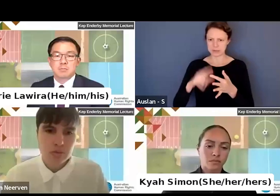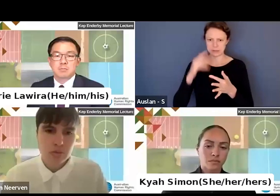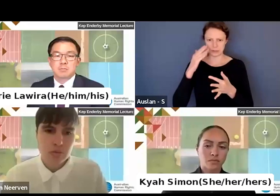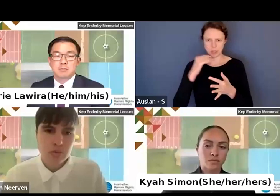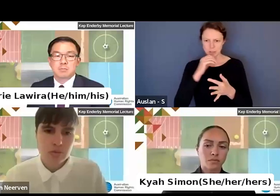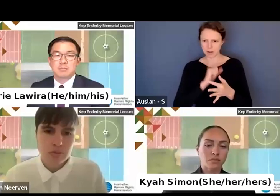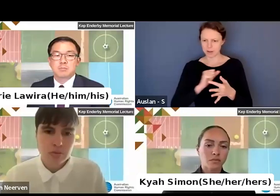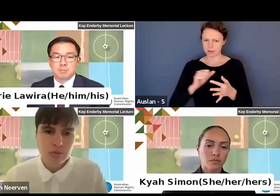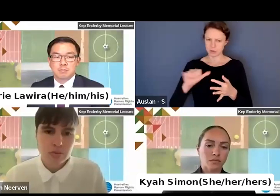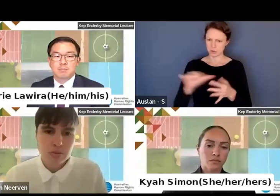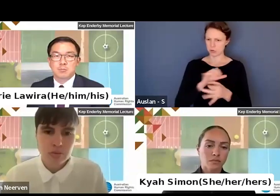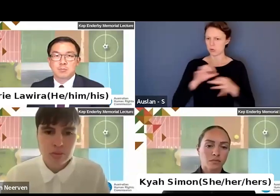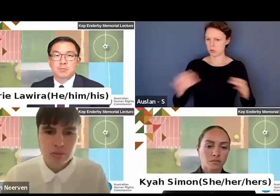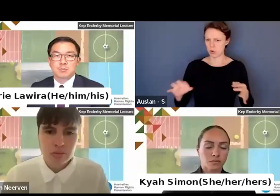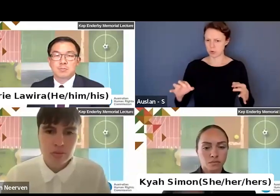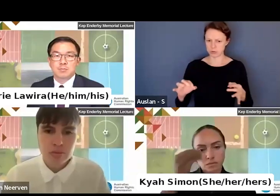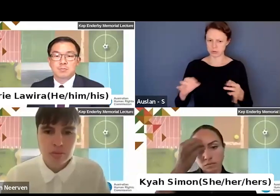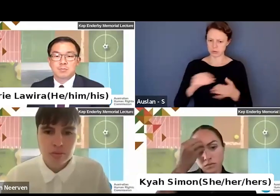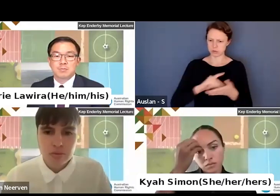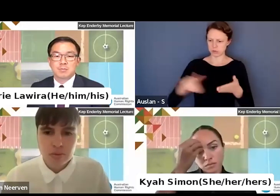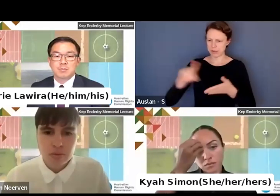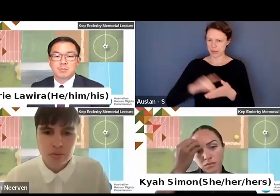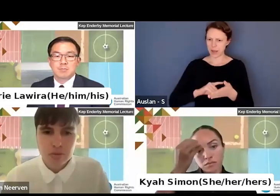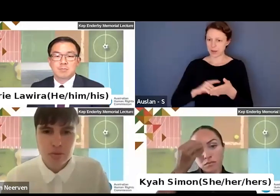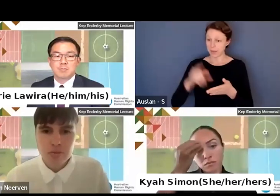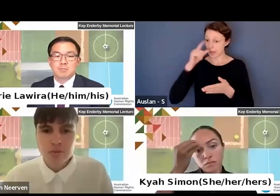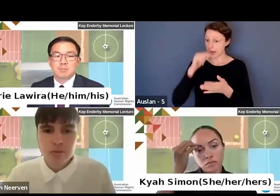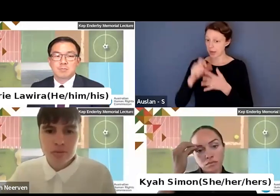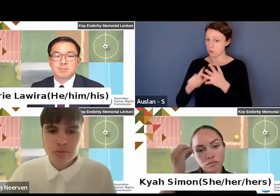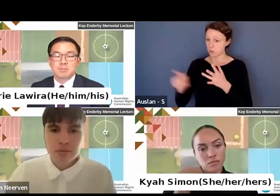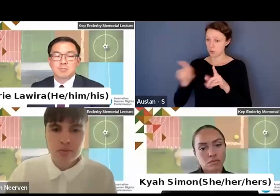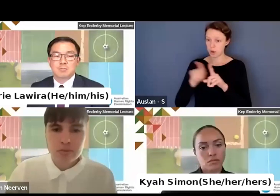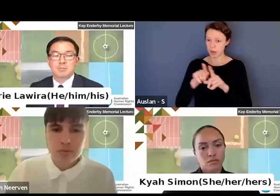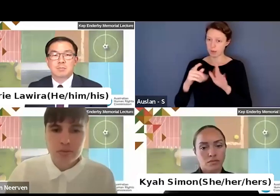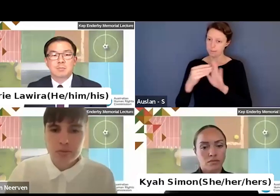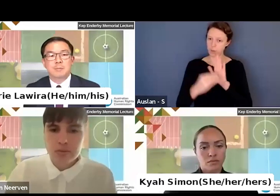There are some policy levers that could be used. I also feel that, you know, Australia is on the global stage,